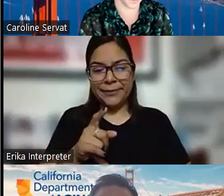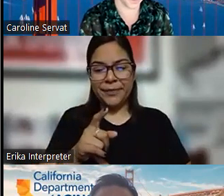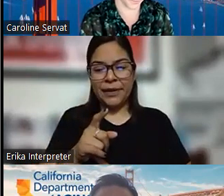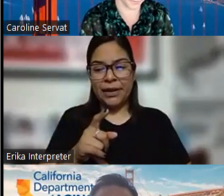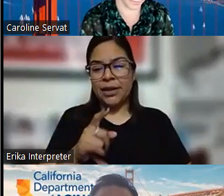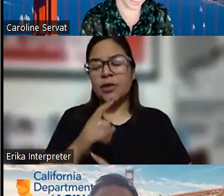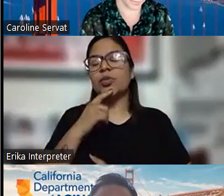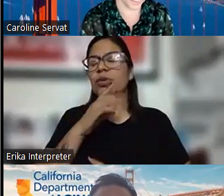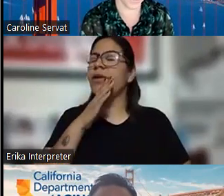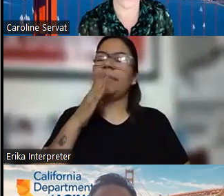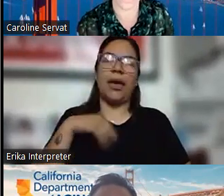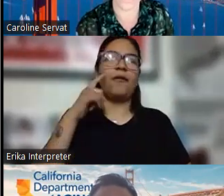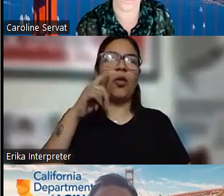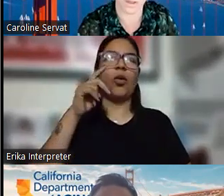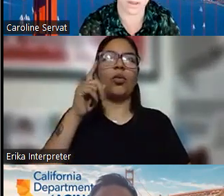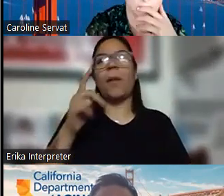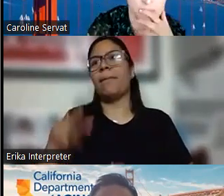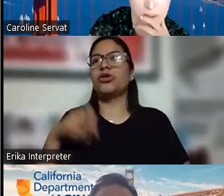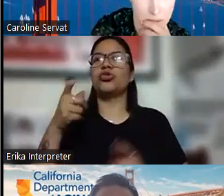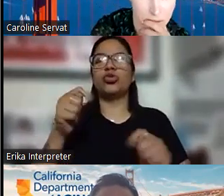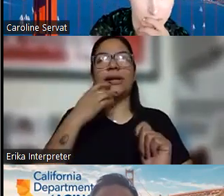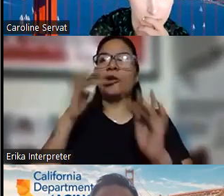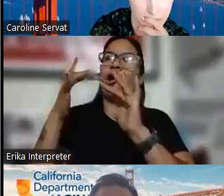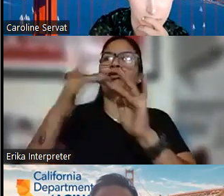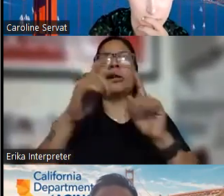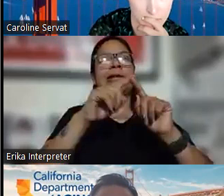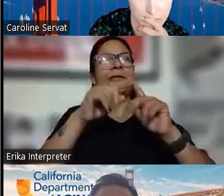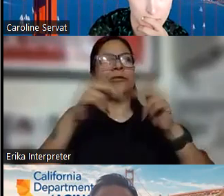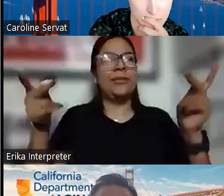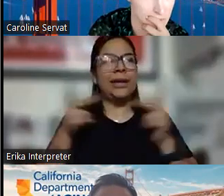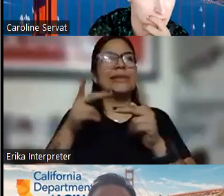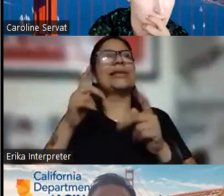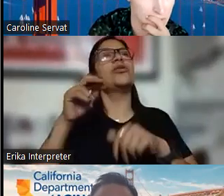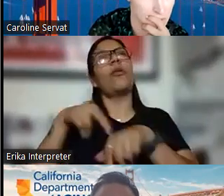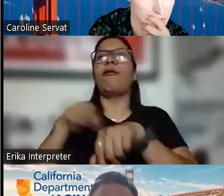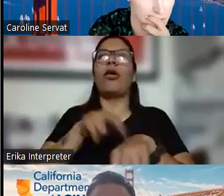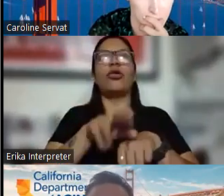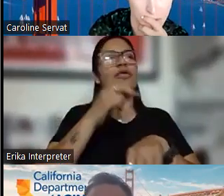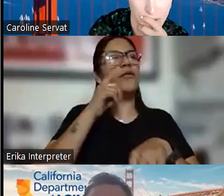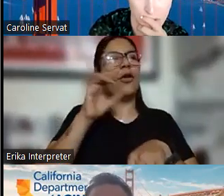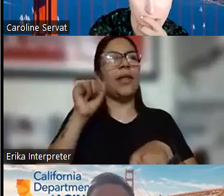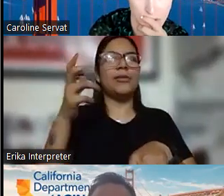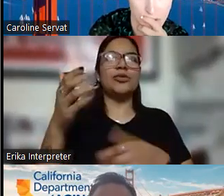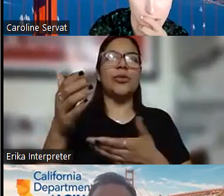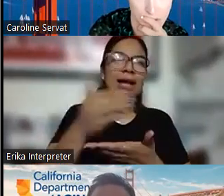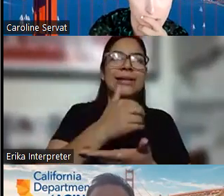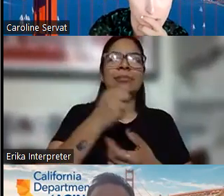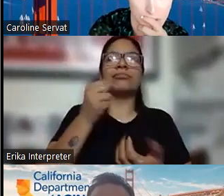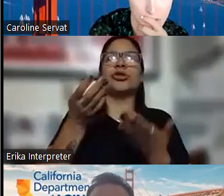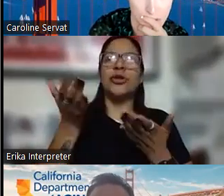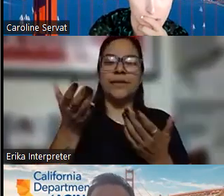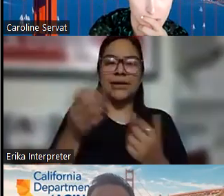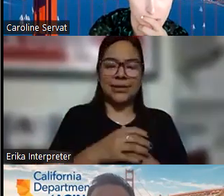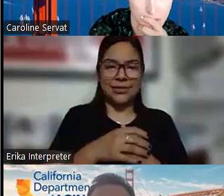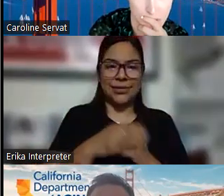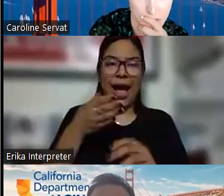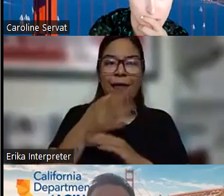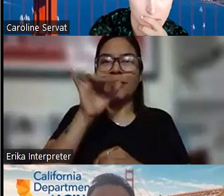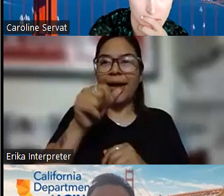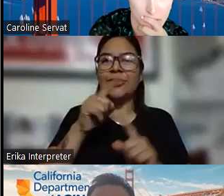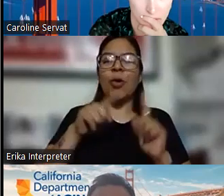while yeah and a great Point Rita and then there's also the issue of what data certain programs